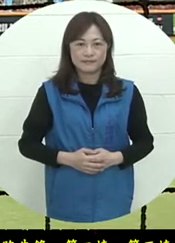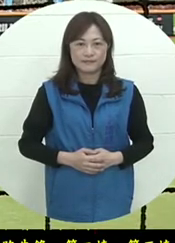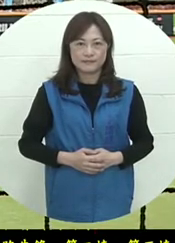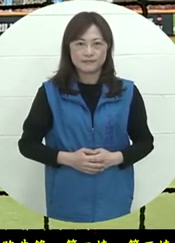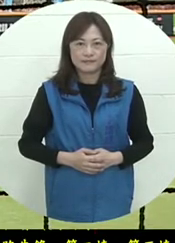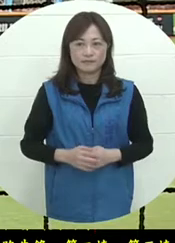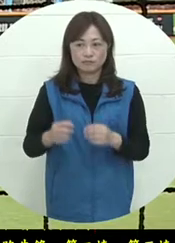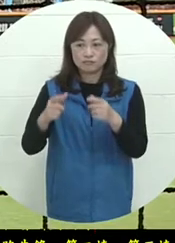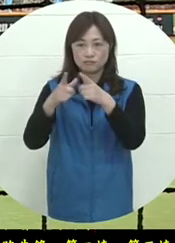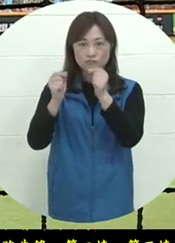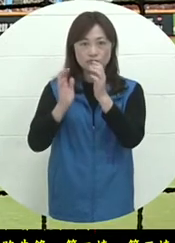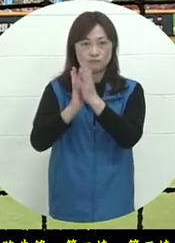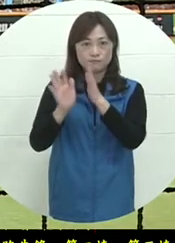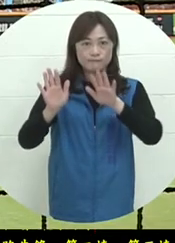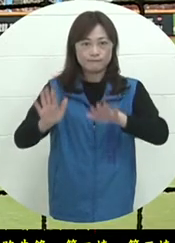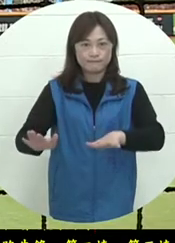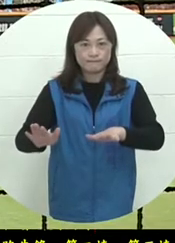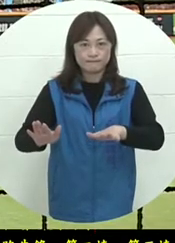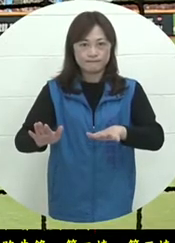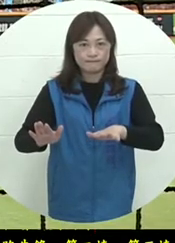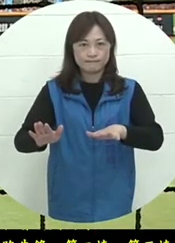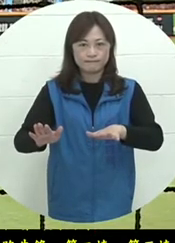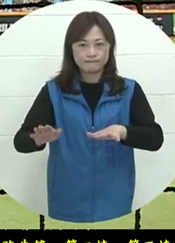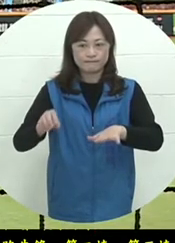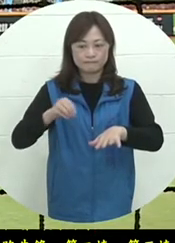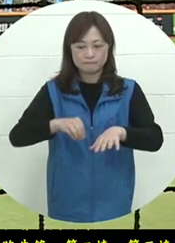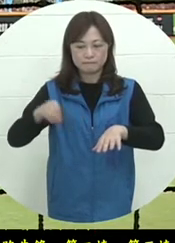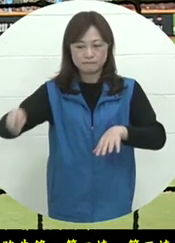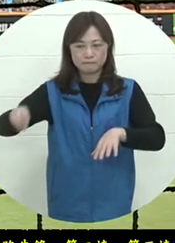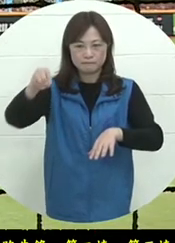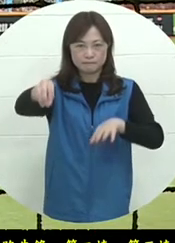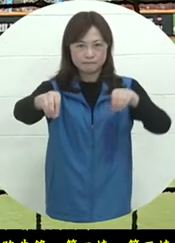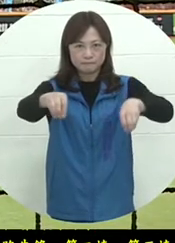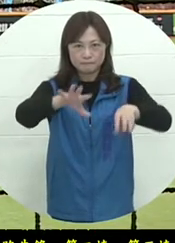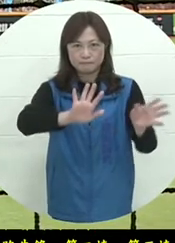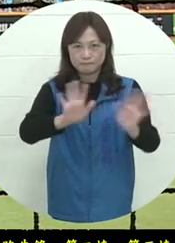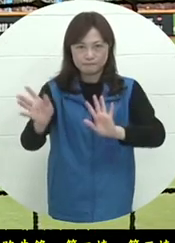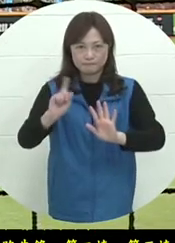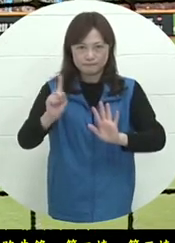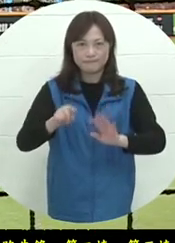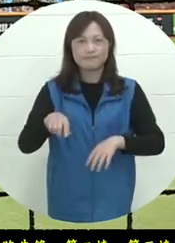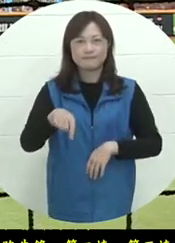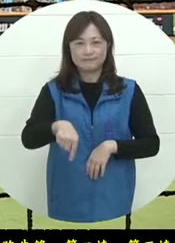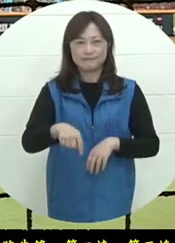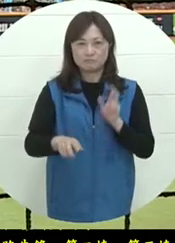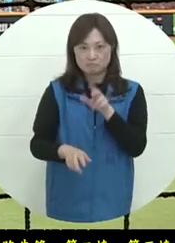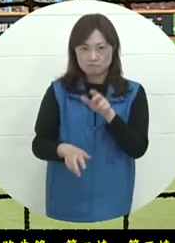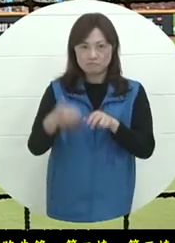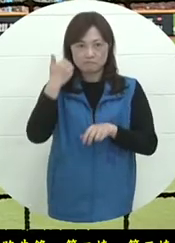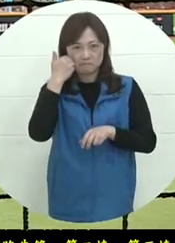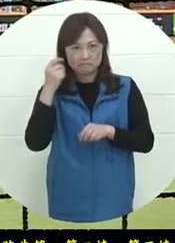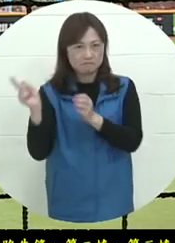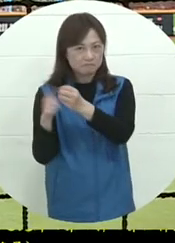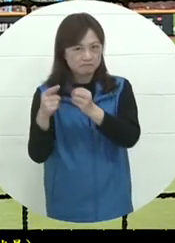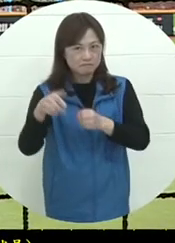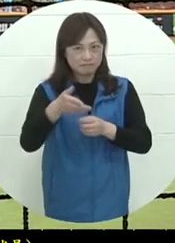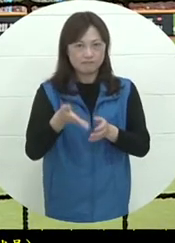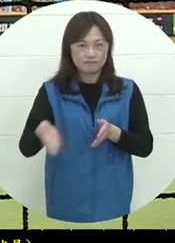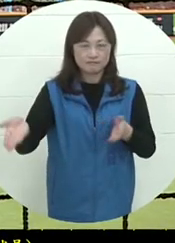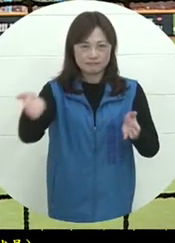today. The pitcher arranged by the Japanese team today is Oda Mitsuhei w. First baseman Shen Yayi, second baseman Shi